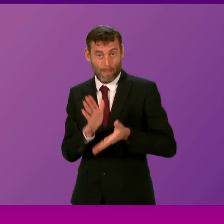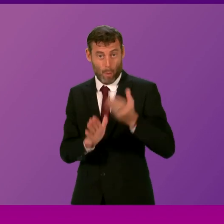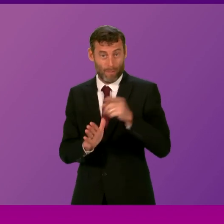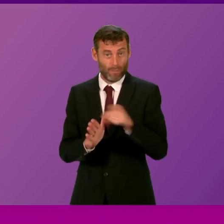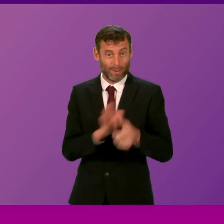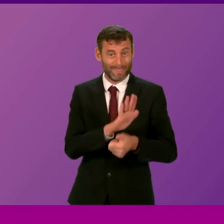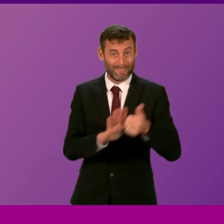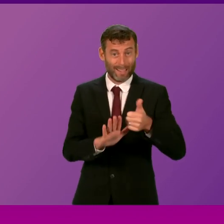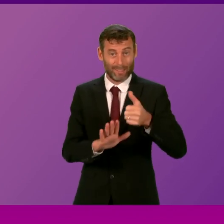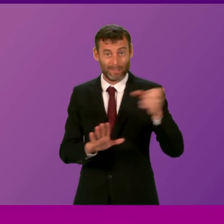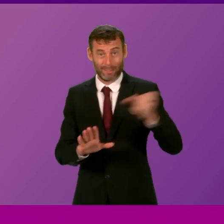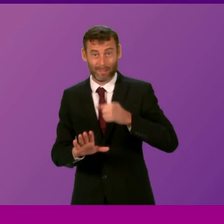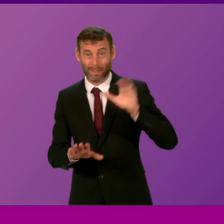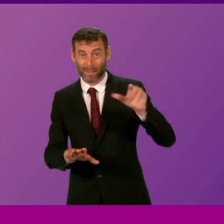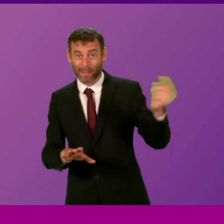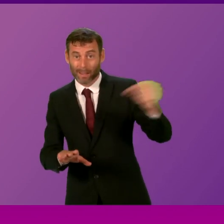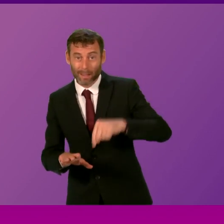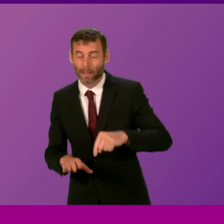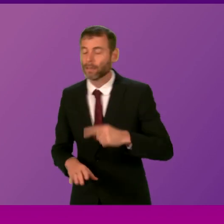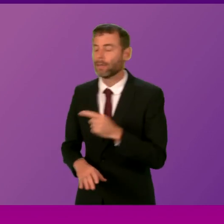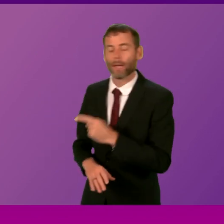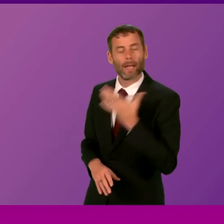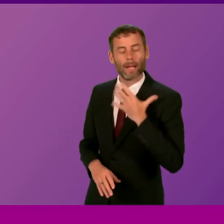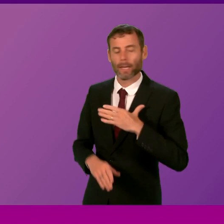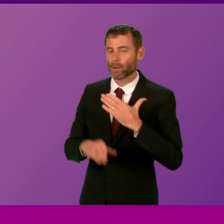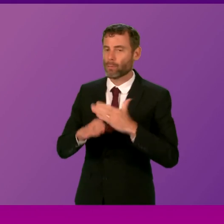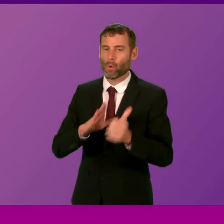The future of skills is an absolutely critical area, which is why the Withers